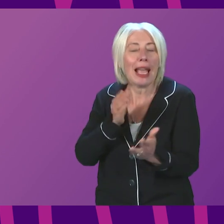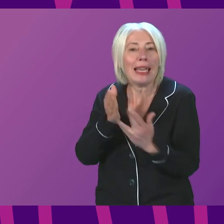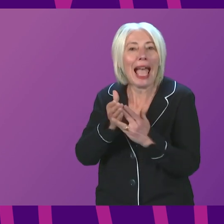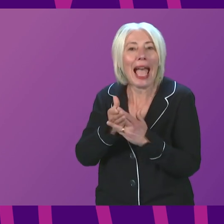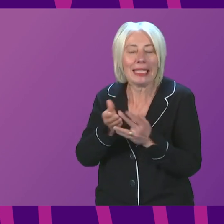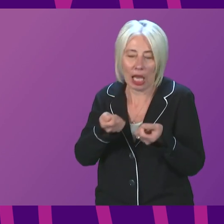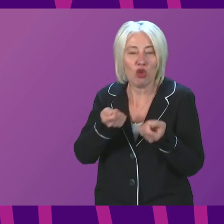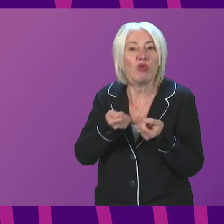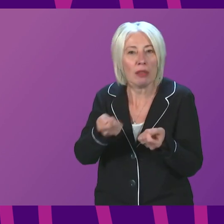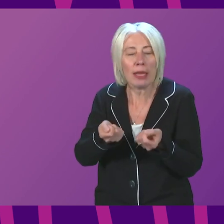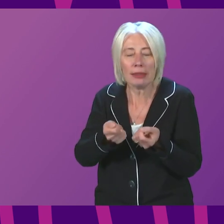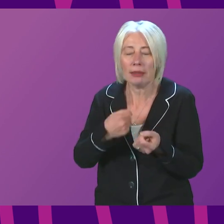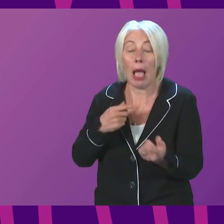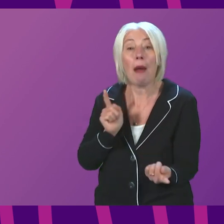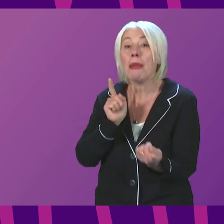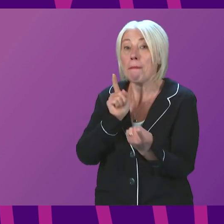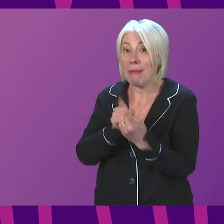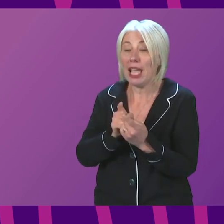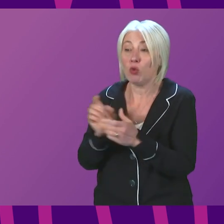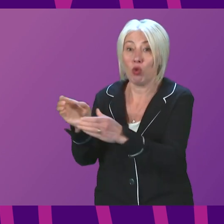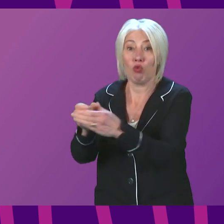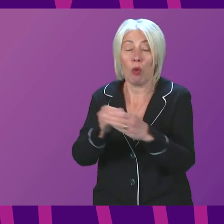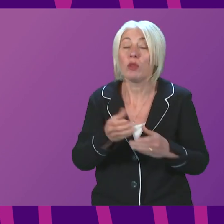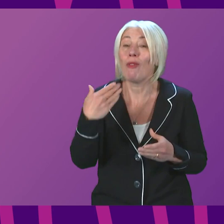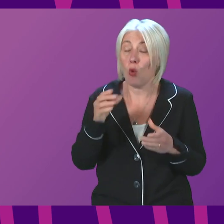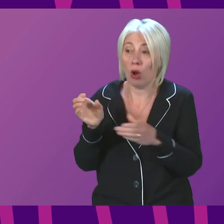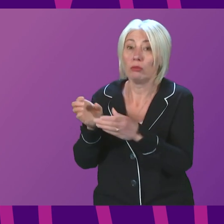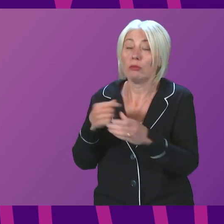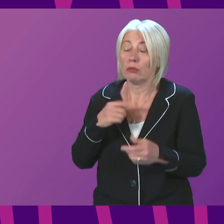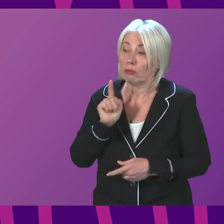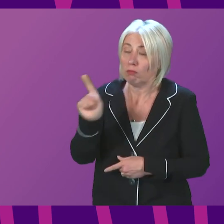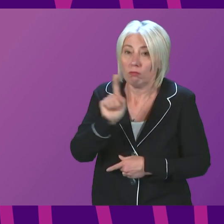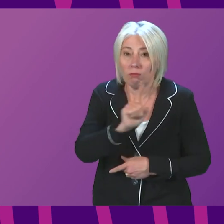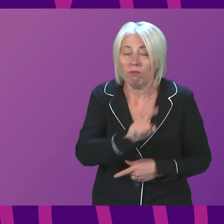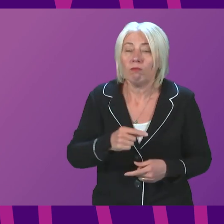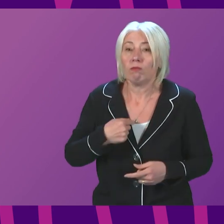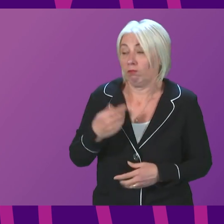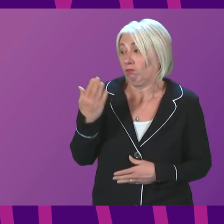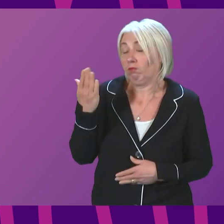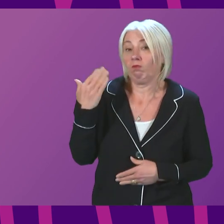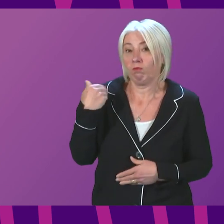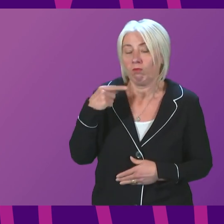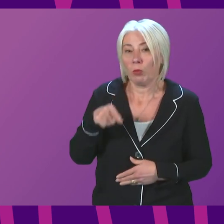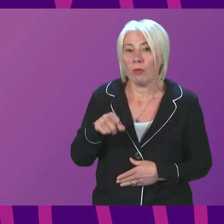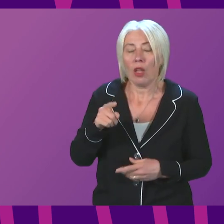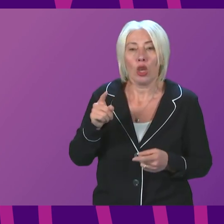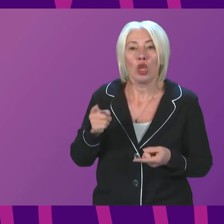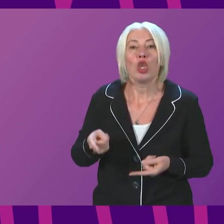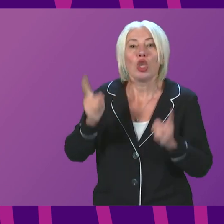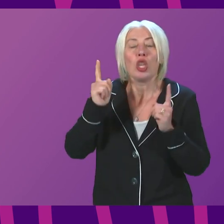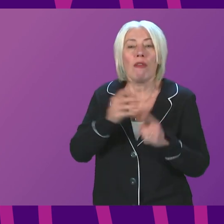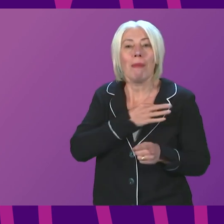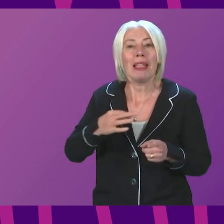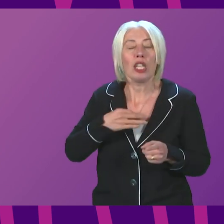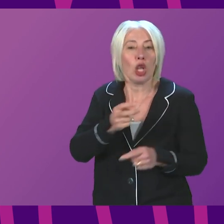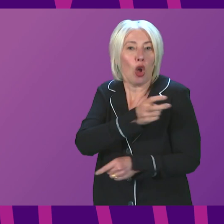I met with groups of women with the then chief medical officer and the then health secretary,